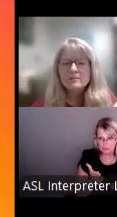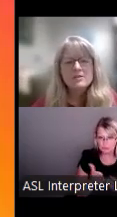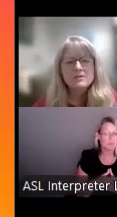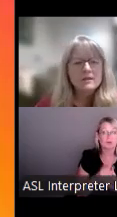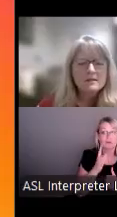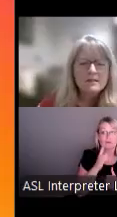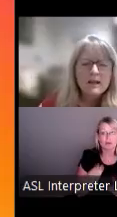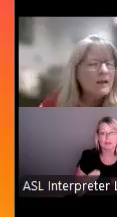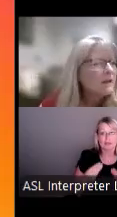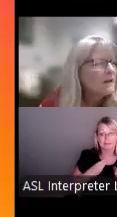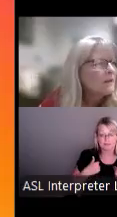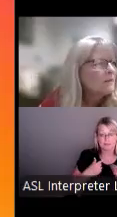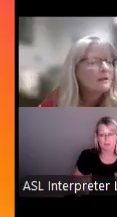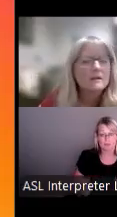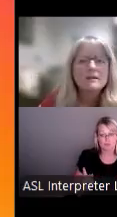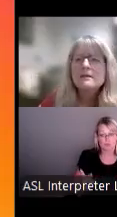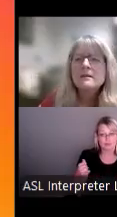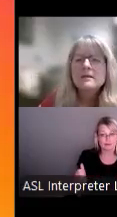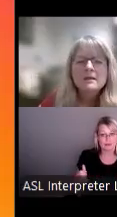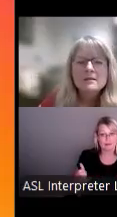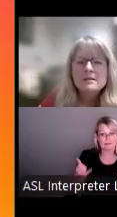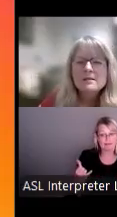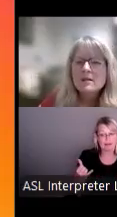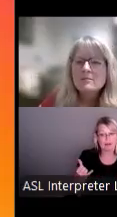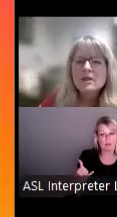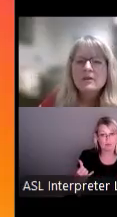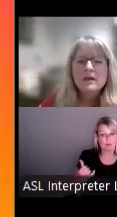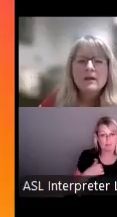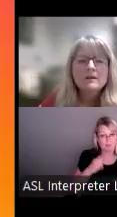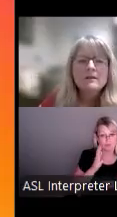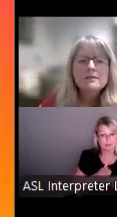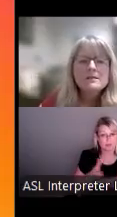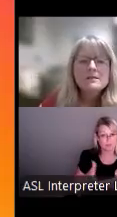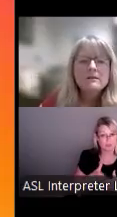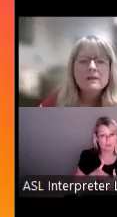the opportunity today. And I'm going to stop sharing and see if